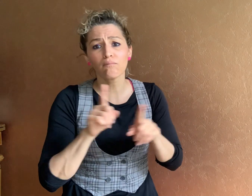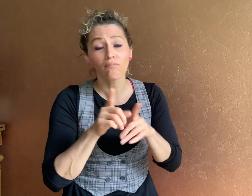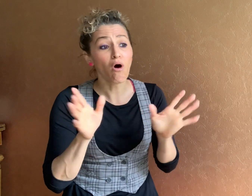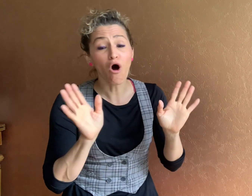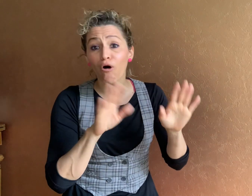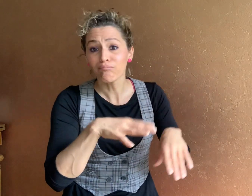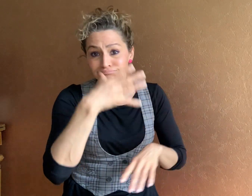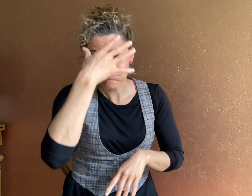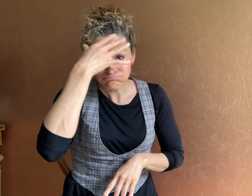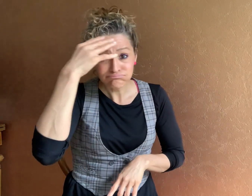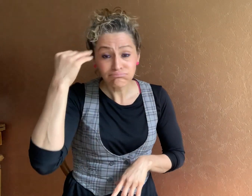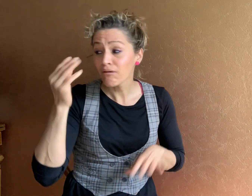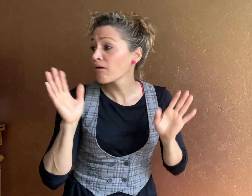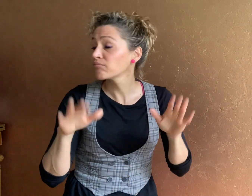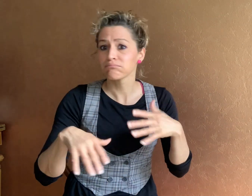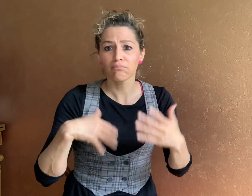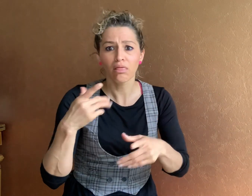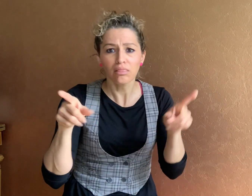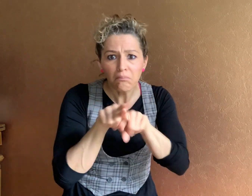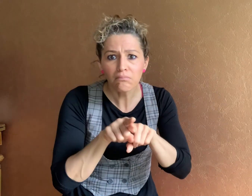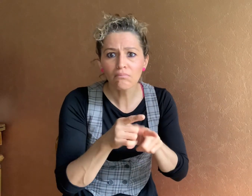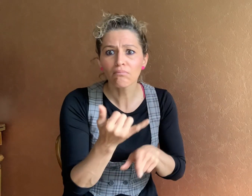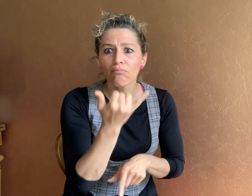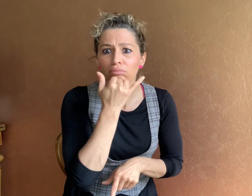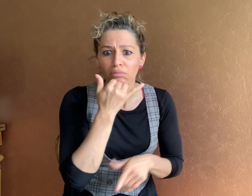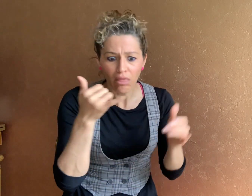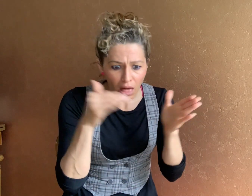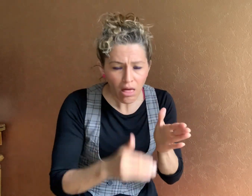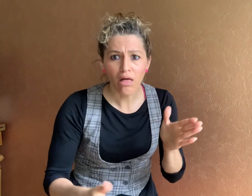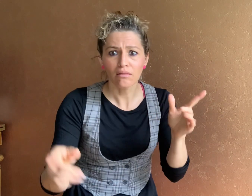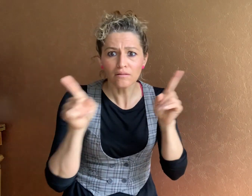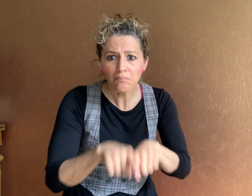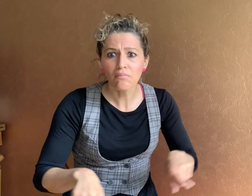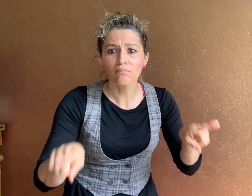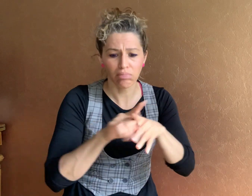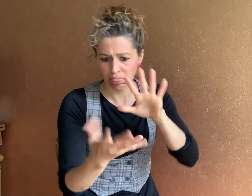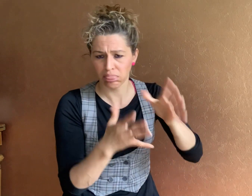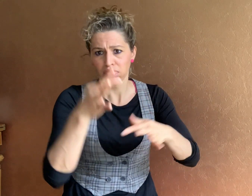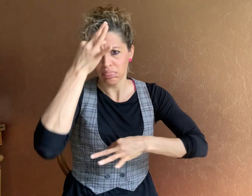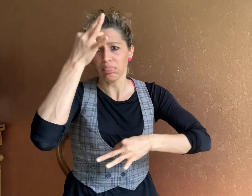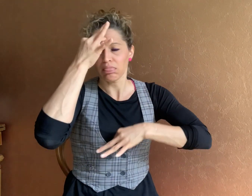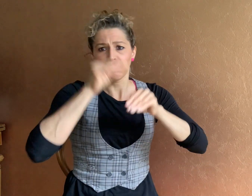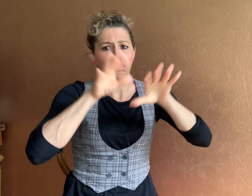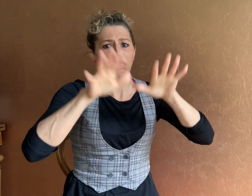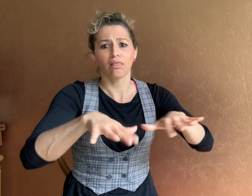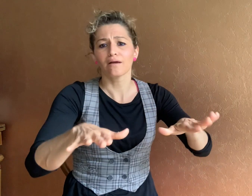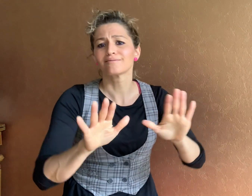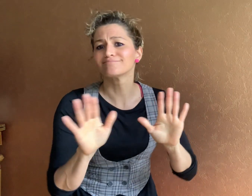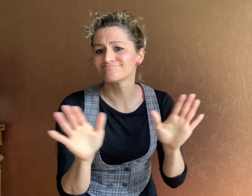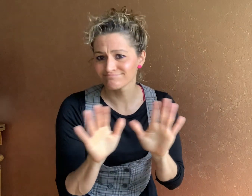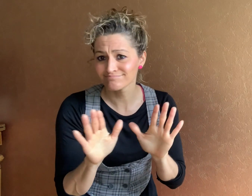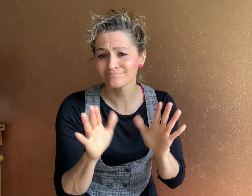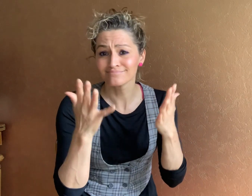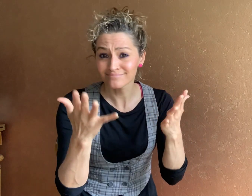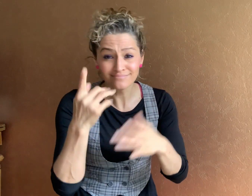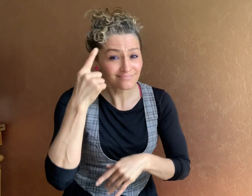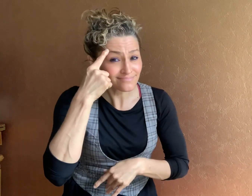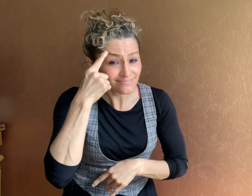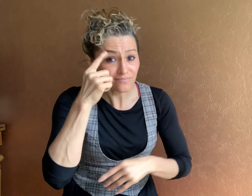make the same mistakes again. COVID-19 has been around